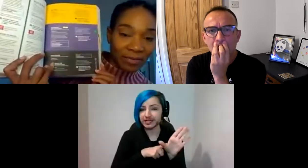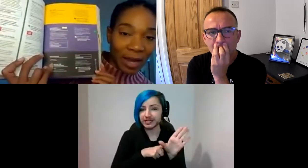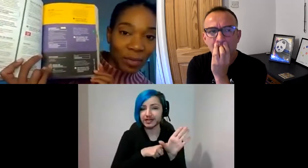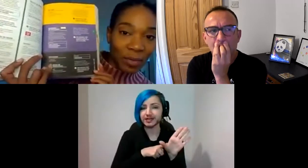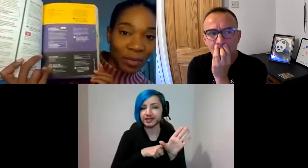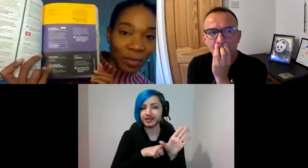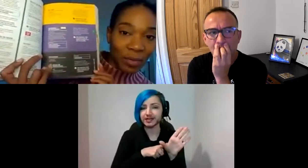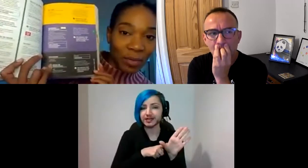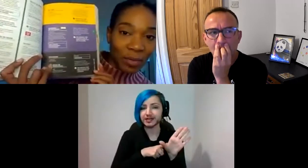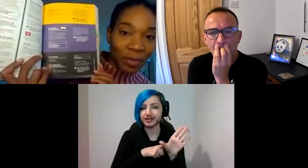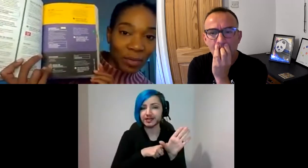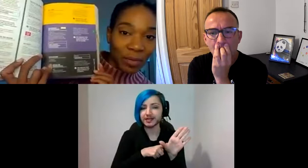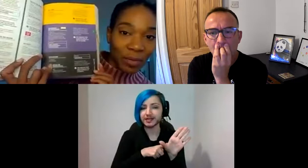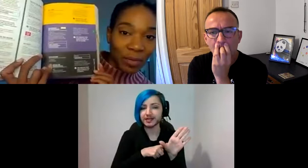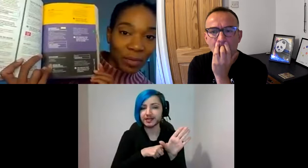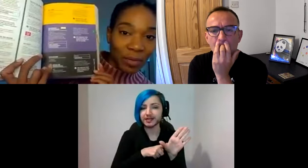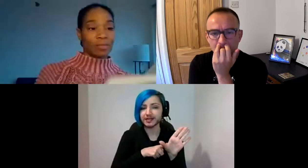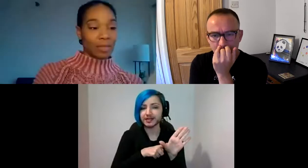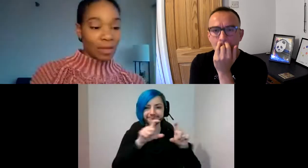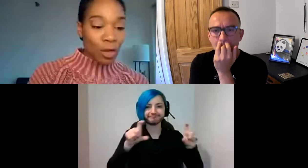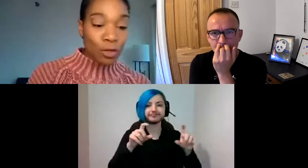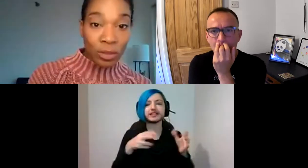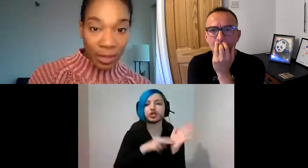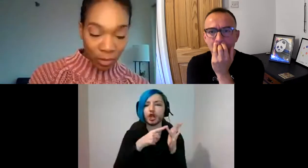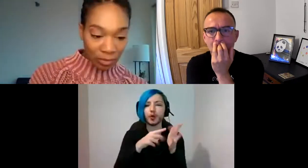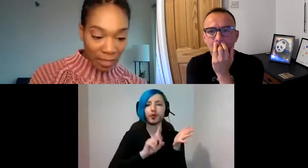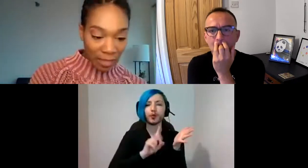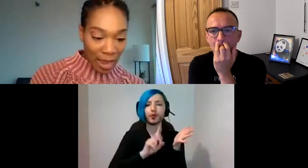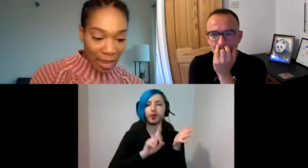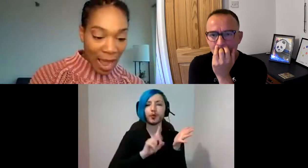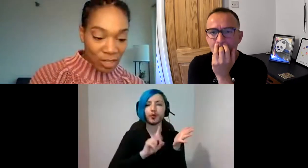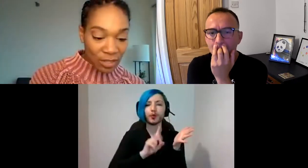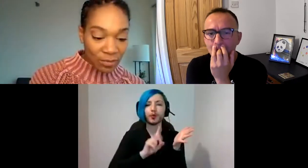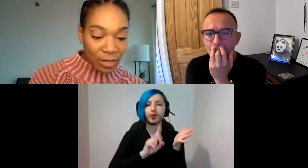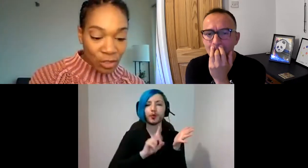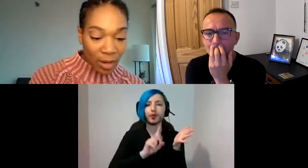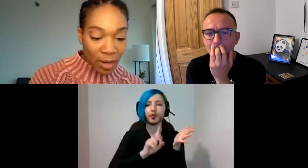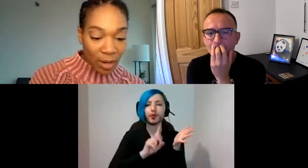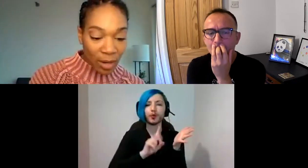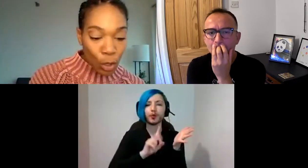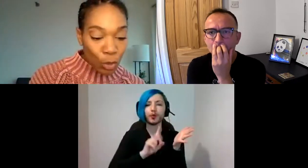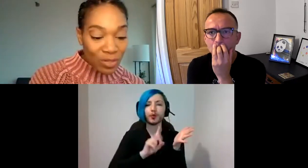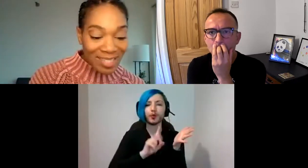gender or sexuality labels and I will read a usage example because each term actually has a usage example,